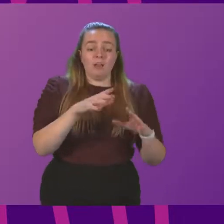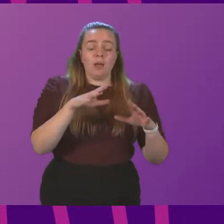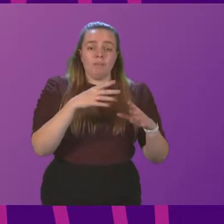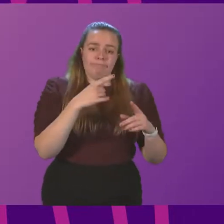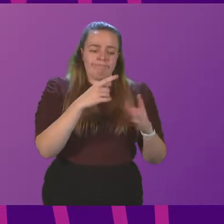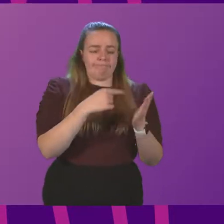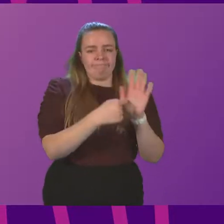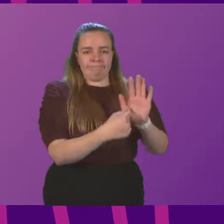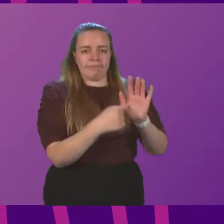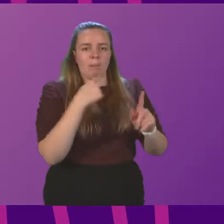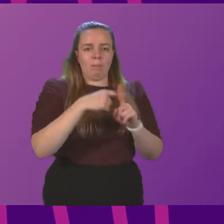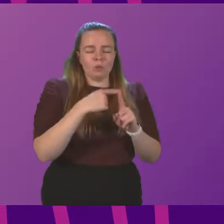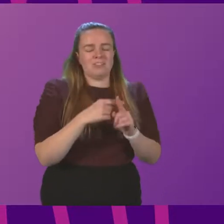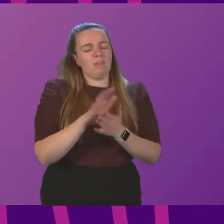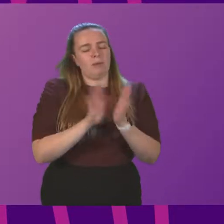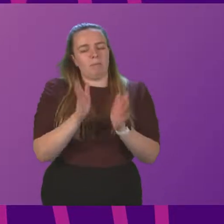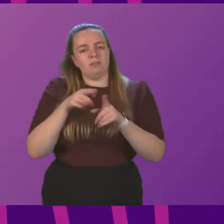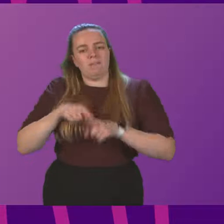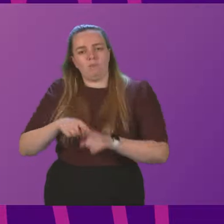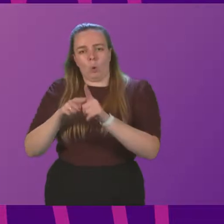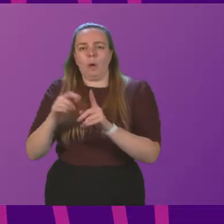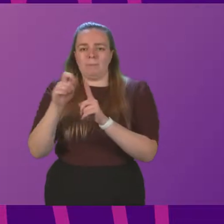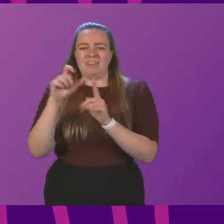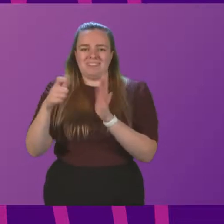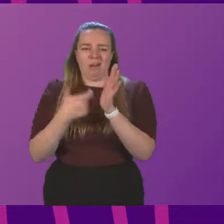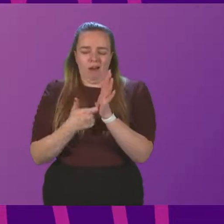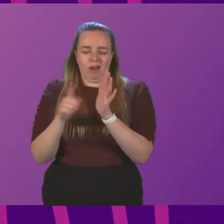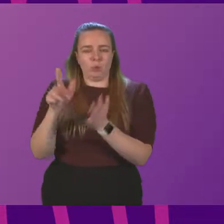they are required to follow it up with a confirmatory PCR test that can be booked